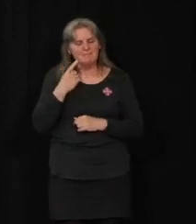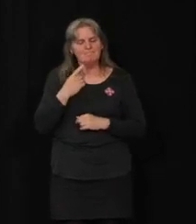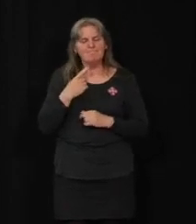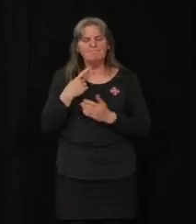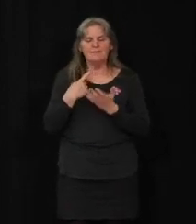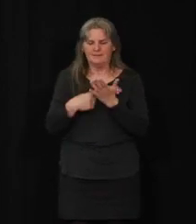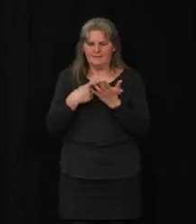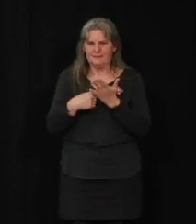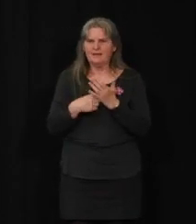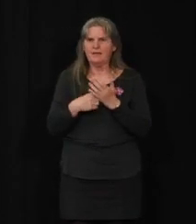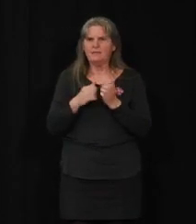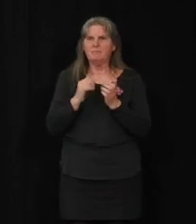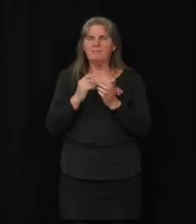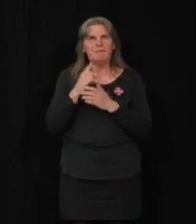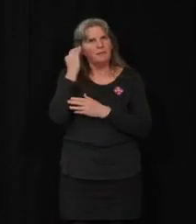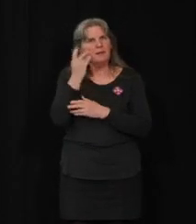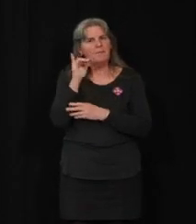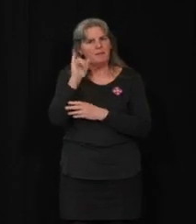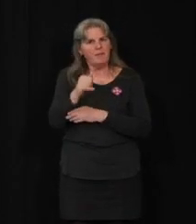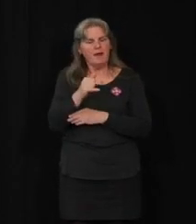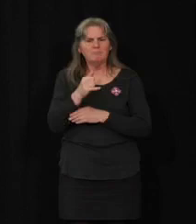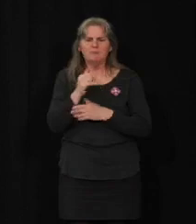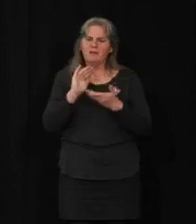our close relationship to communities outside of our